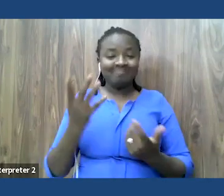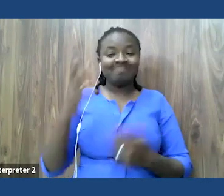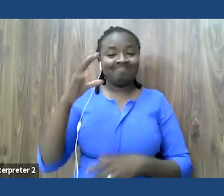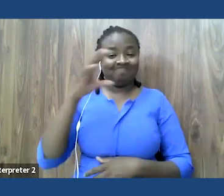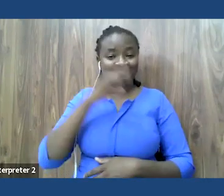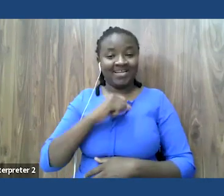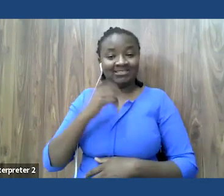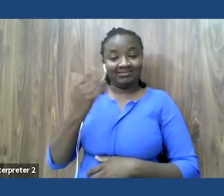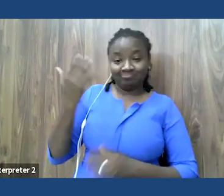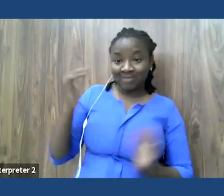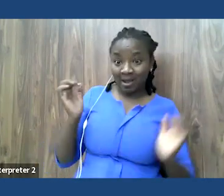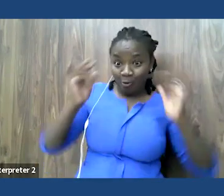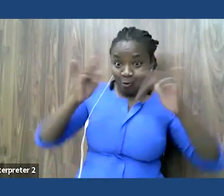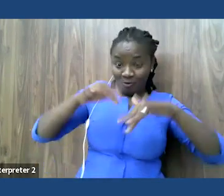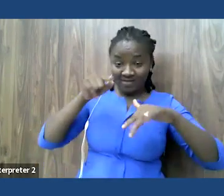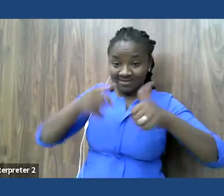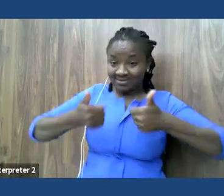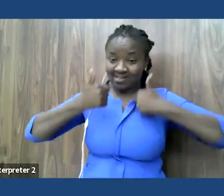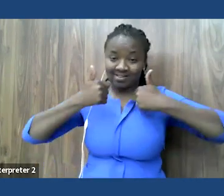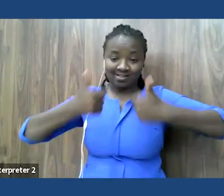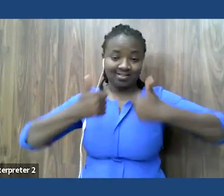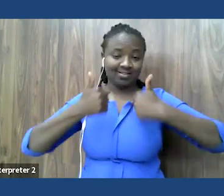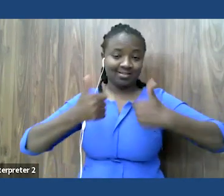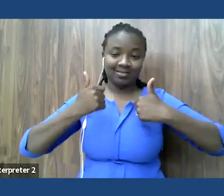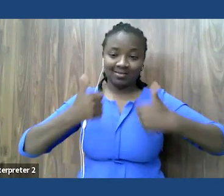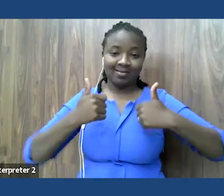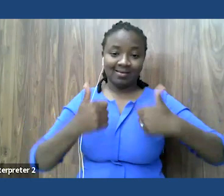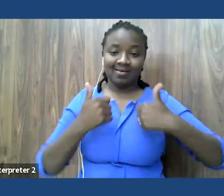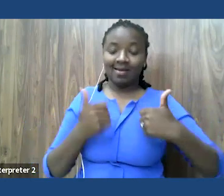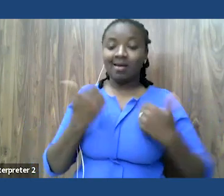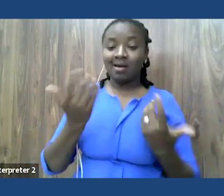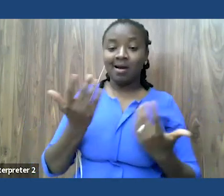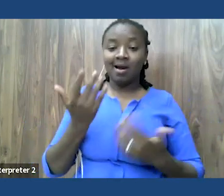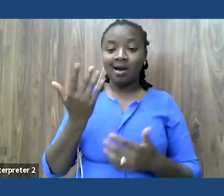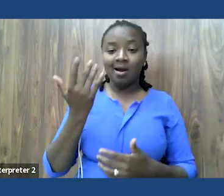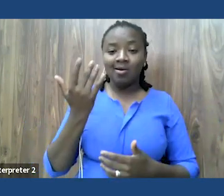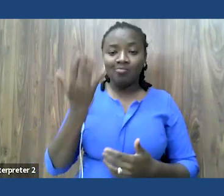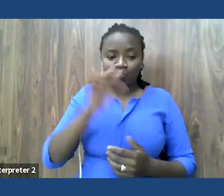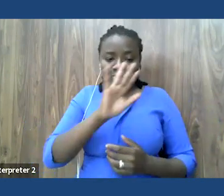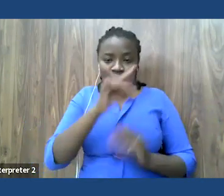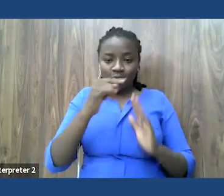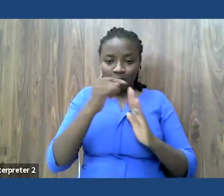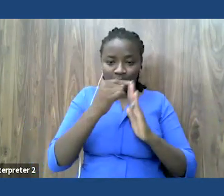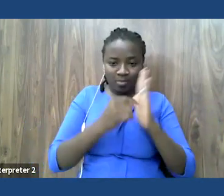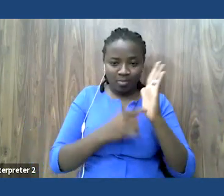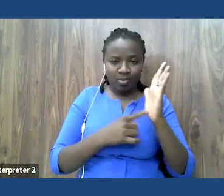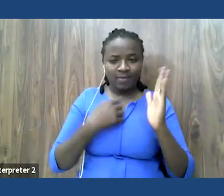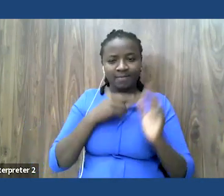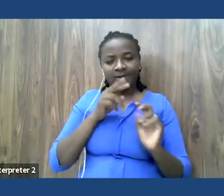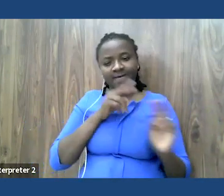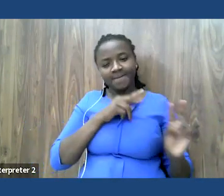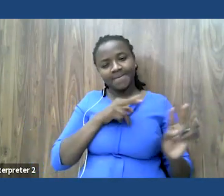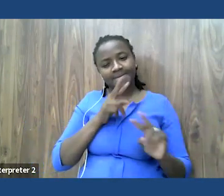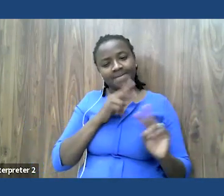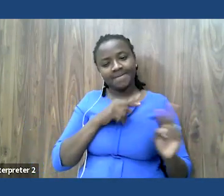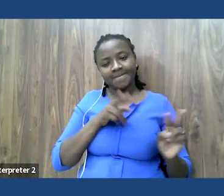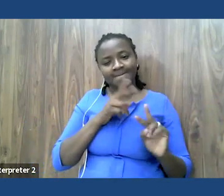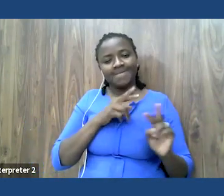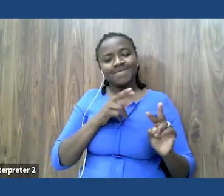I think a lot of what you mentioned really resonates, one, with some of the research